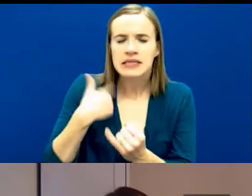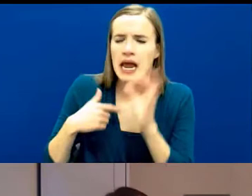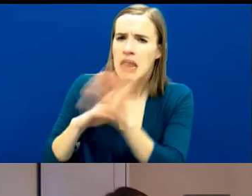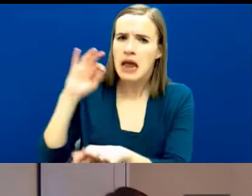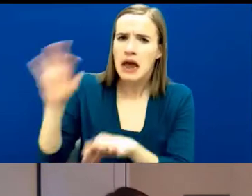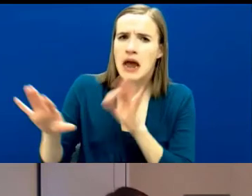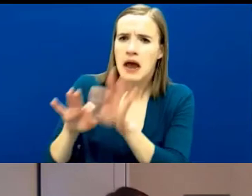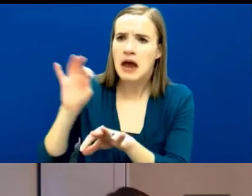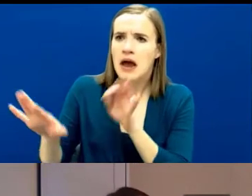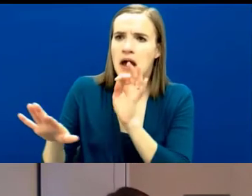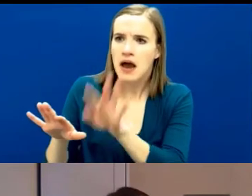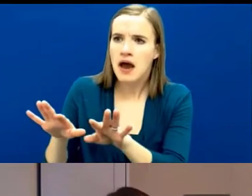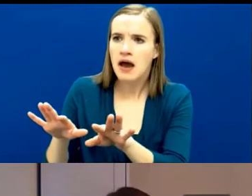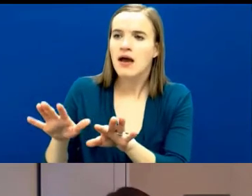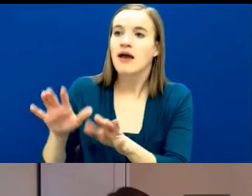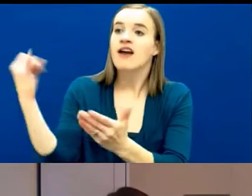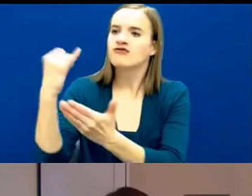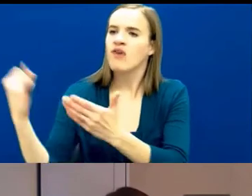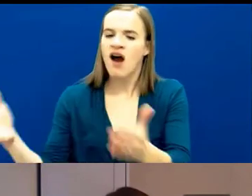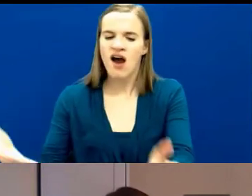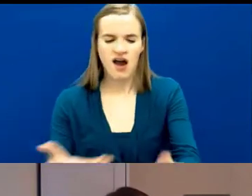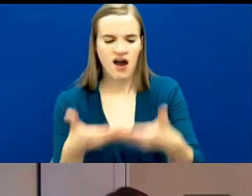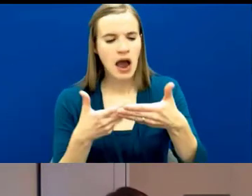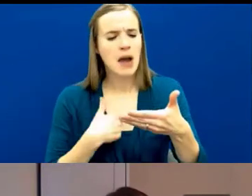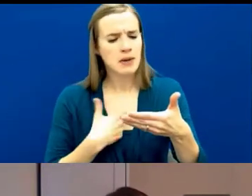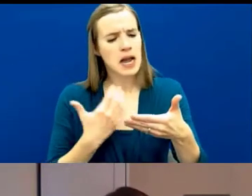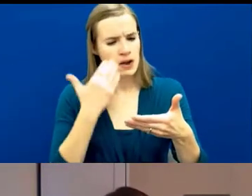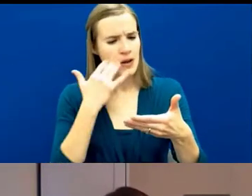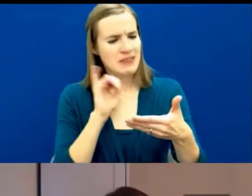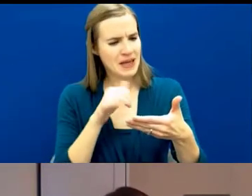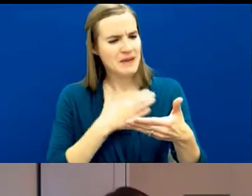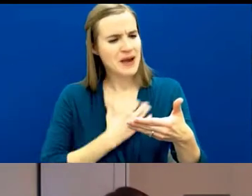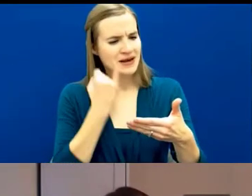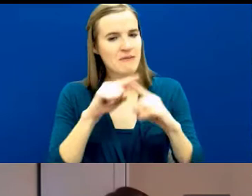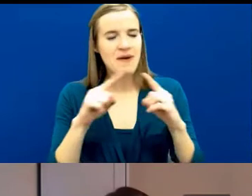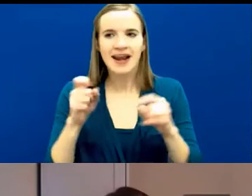his own. And I just thought that that was so cool. And he actually, he did his